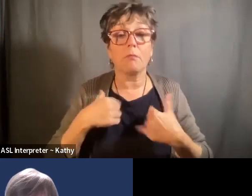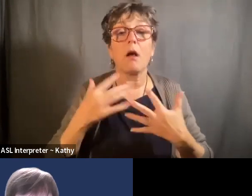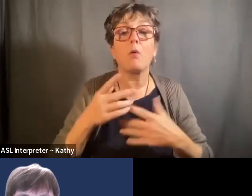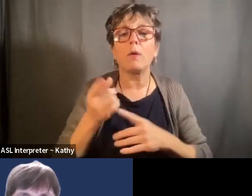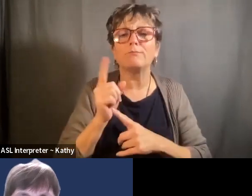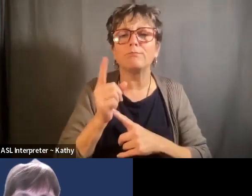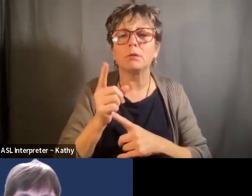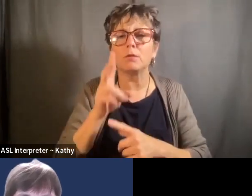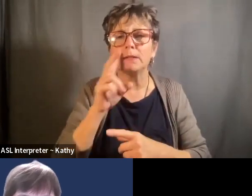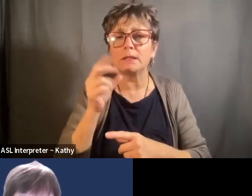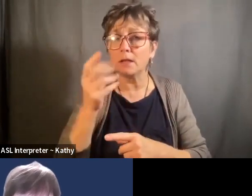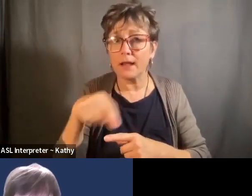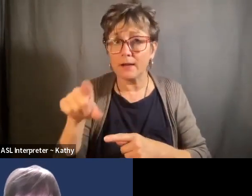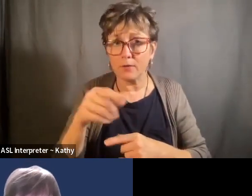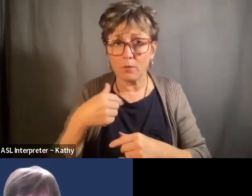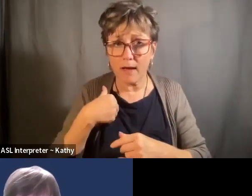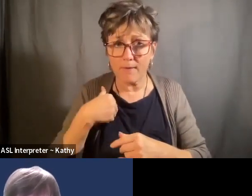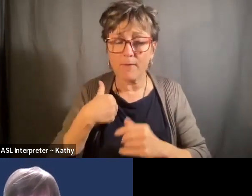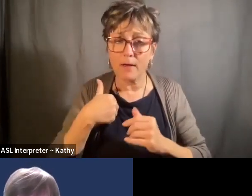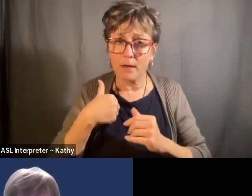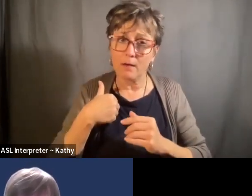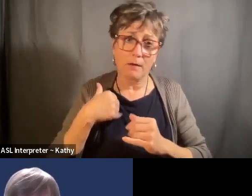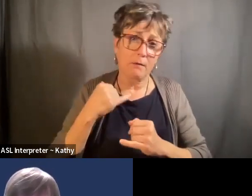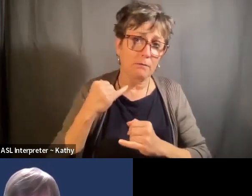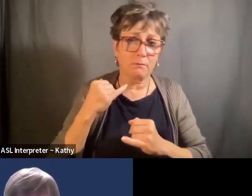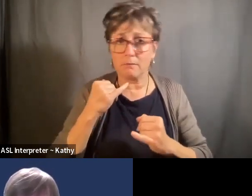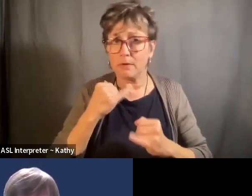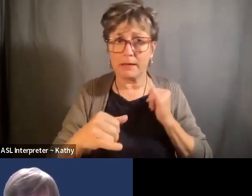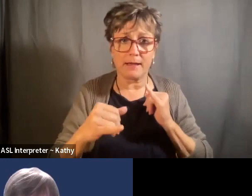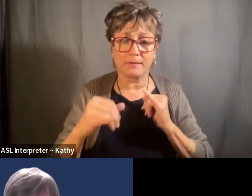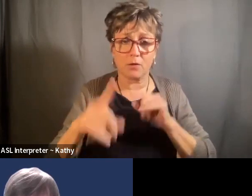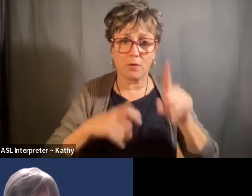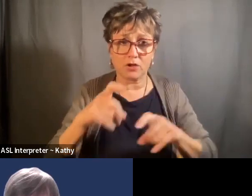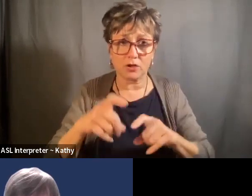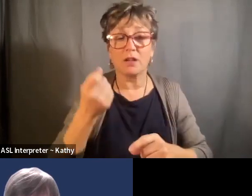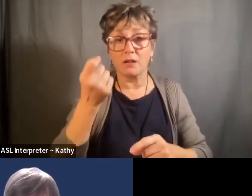any last questions, but in the meantime, you know, we are recording this, we will be sharing this